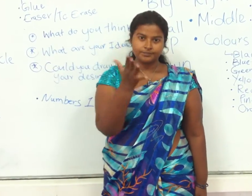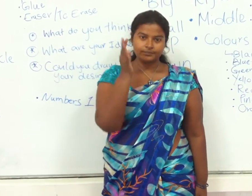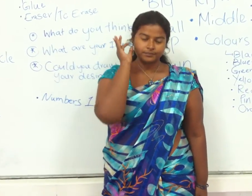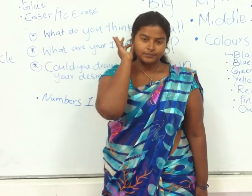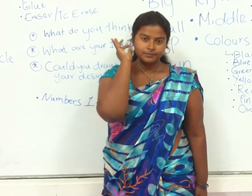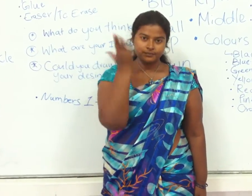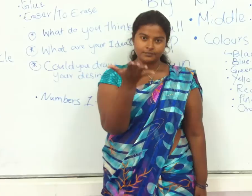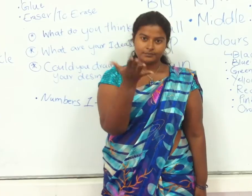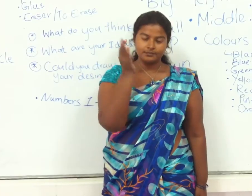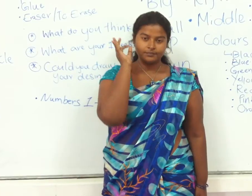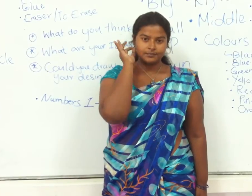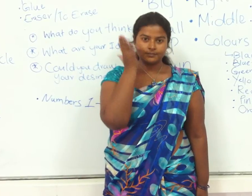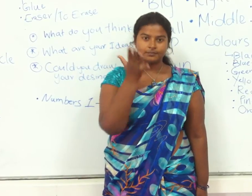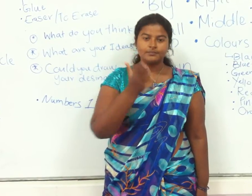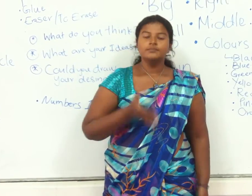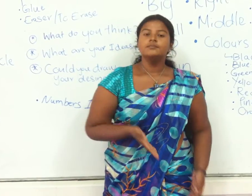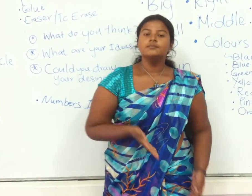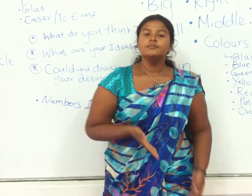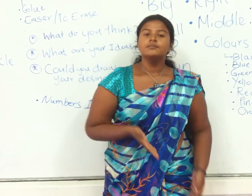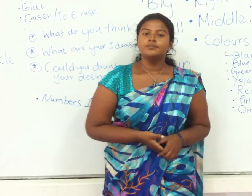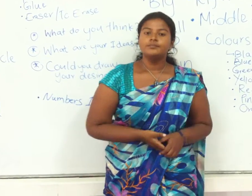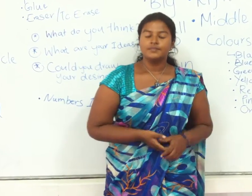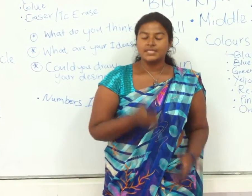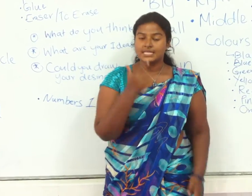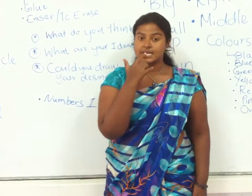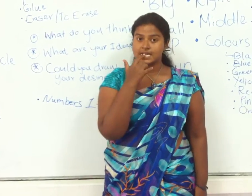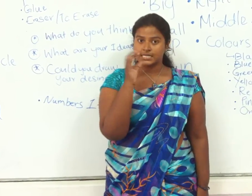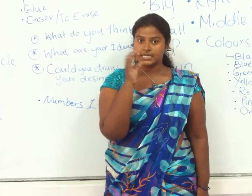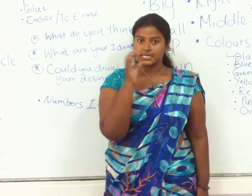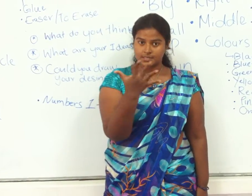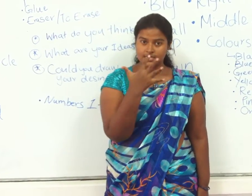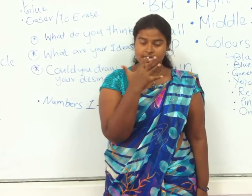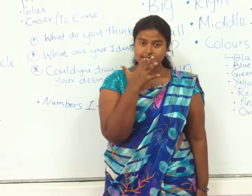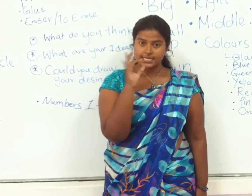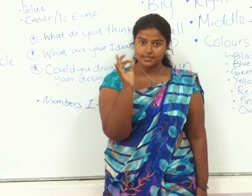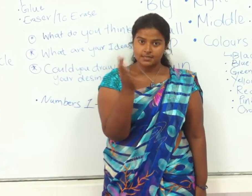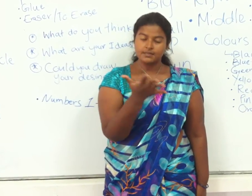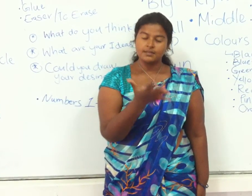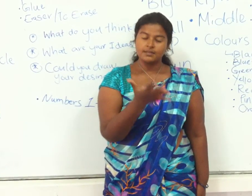gold silver